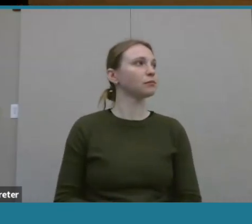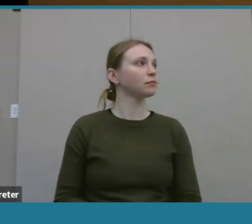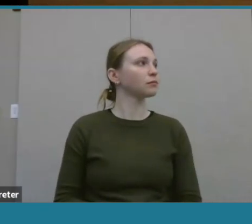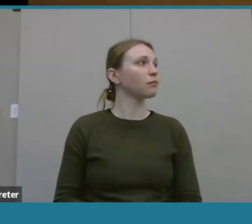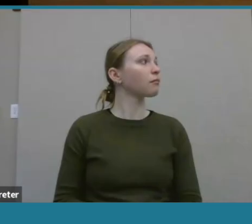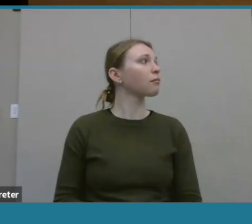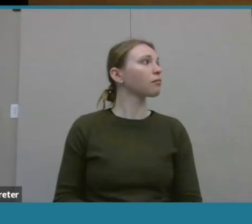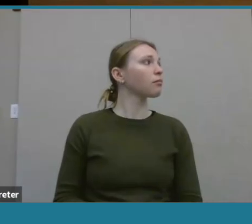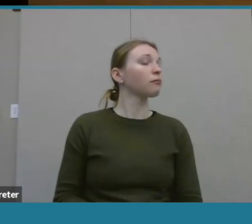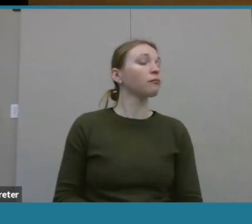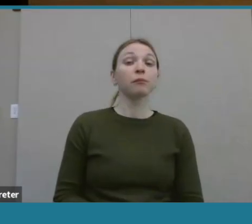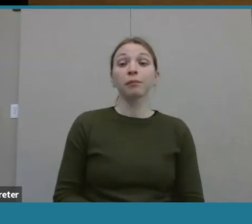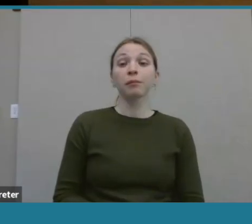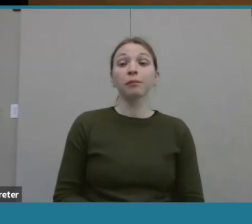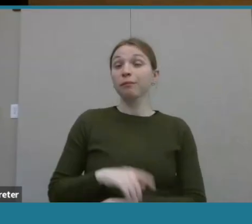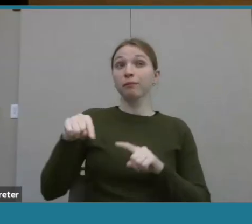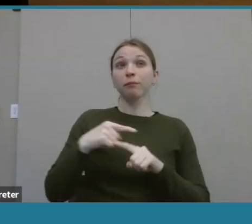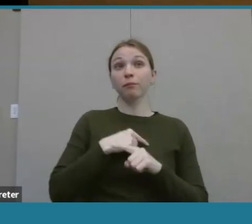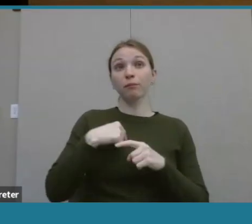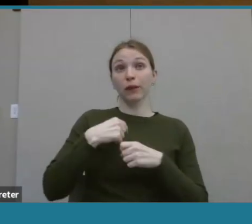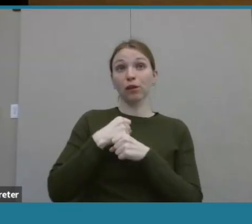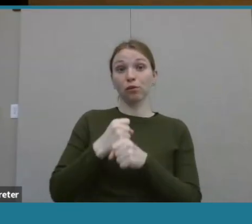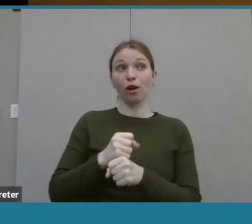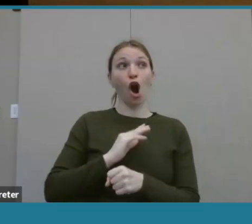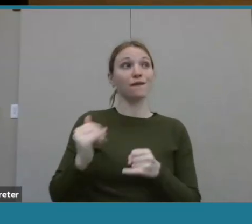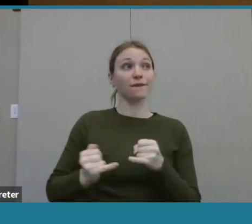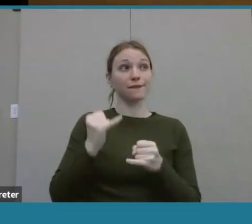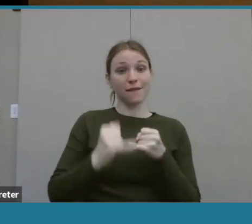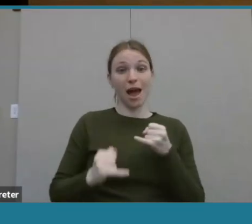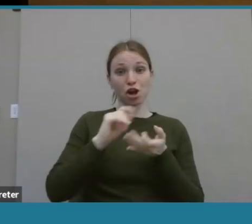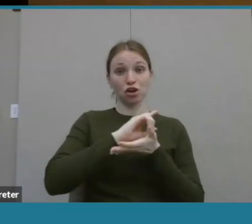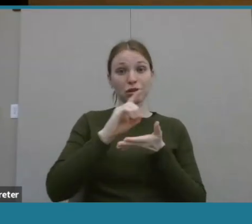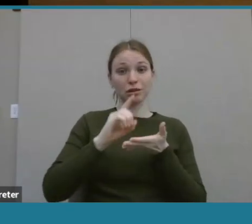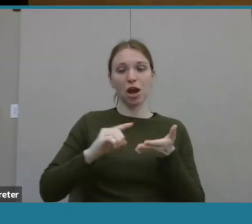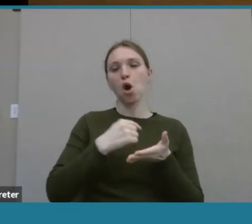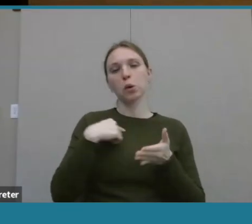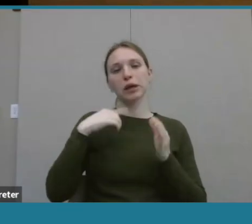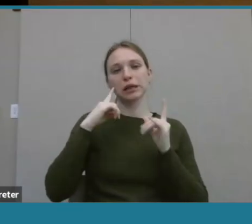So in, in creating the final designs, we went with the seal, the gorilla being